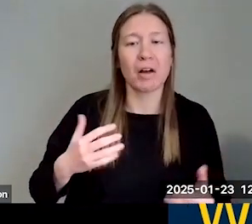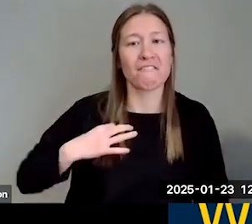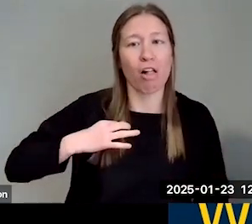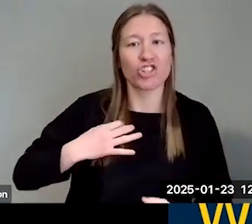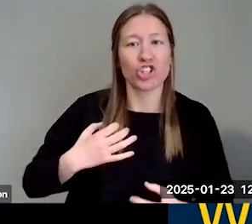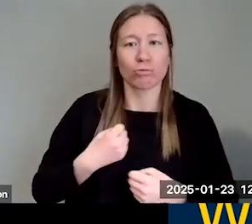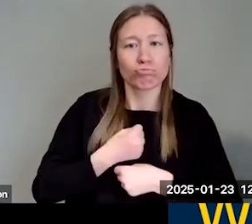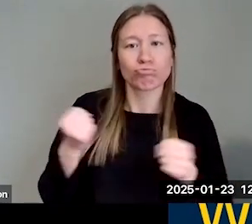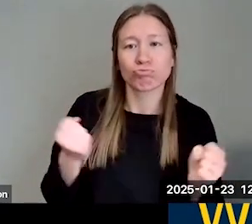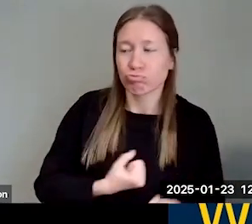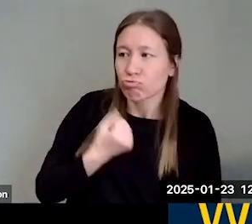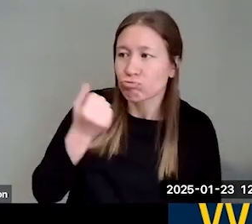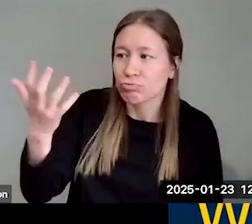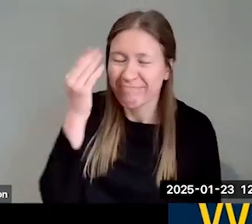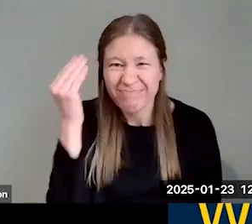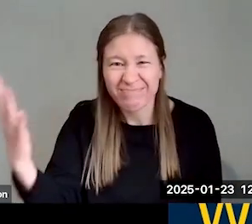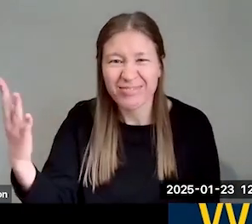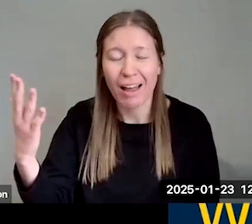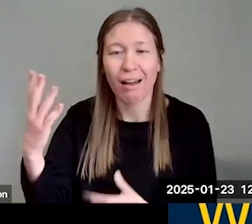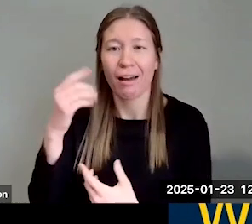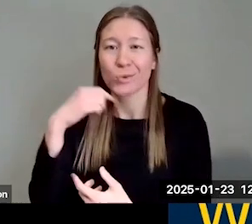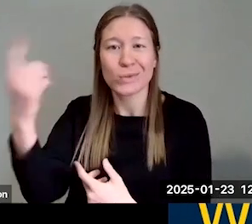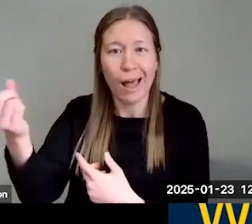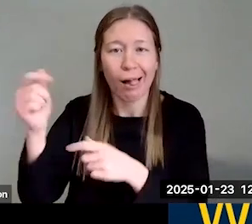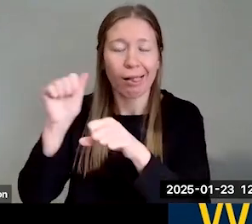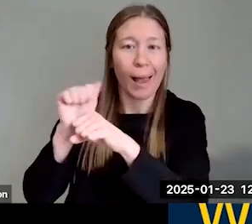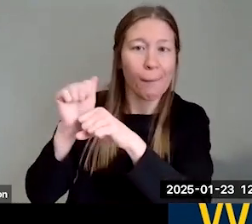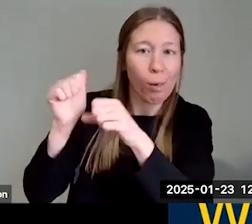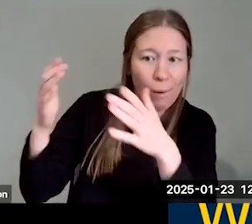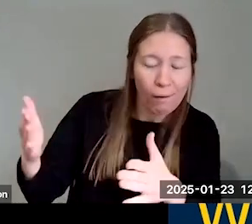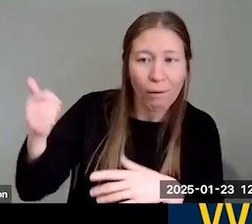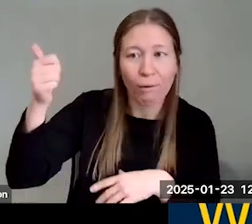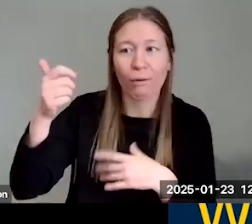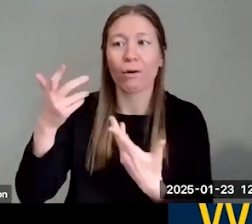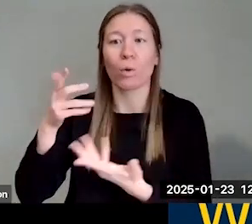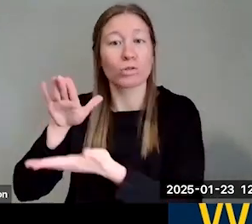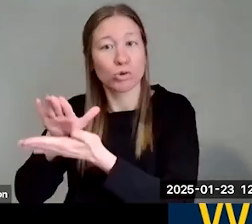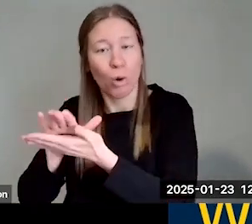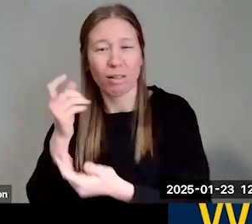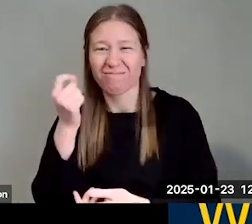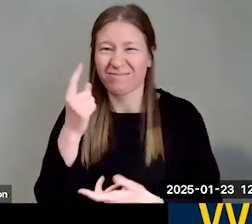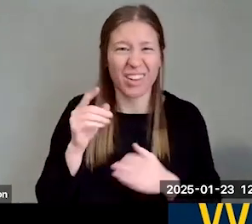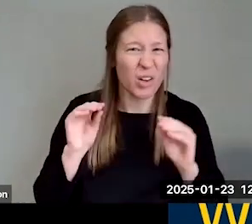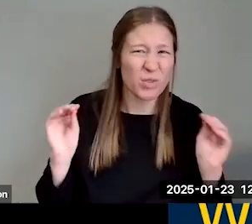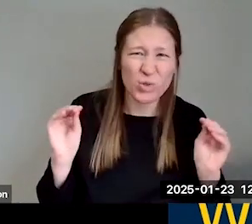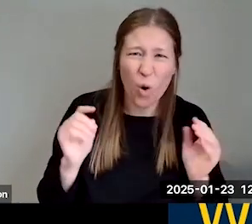with either their employer or their school. Keep in mind there are no magic words. An individual does not need to use